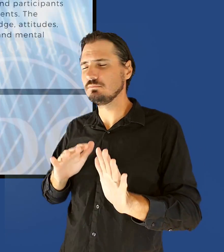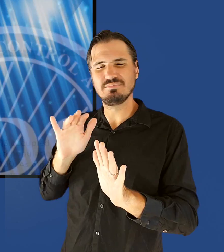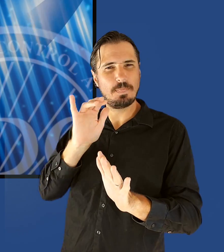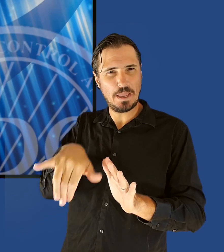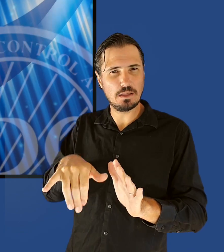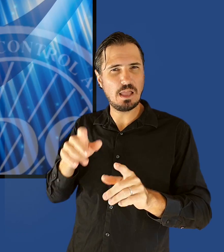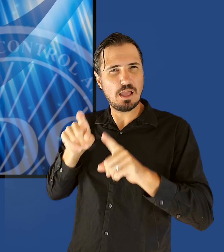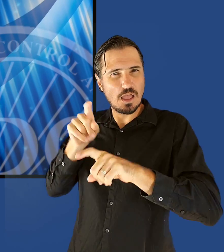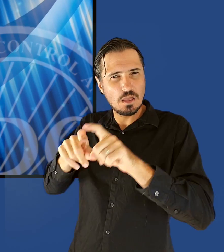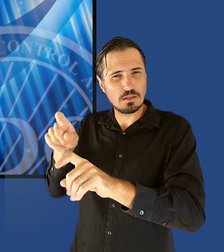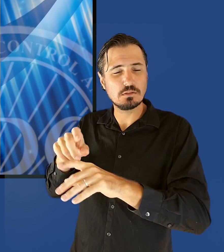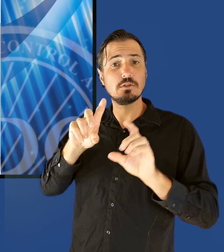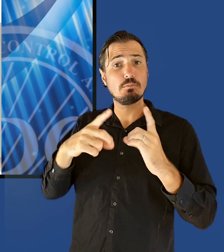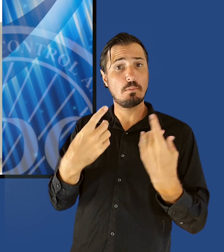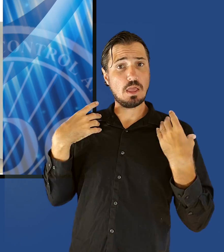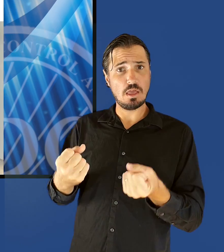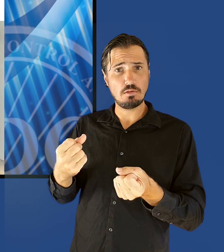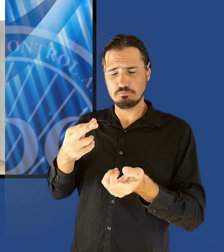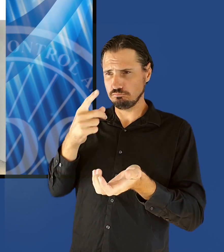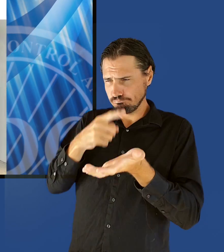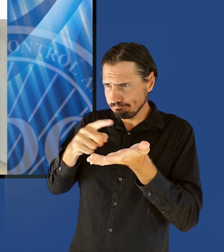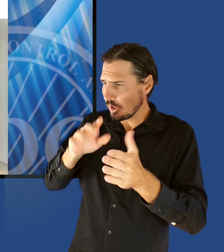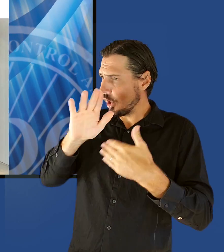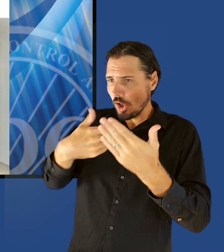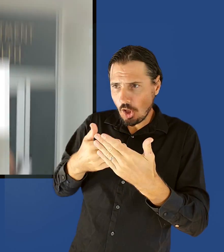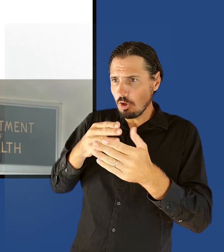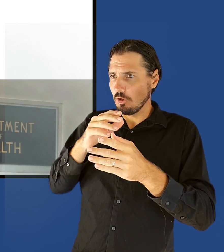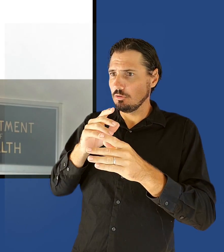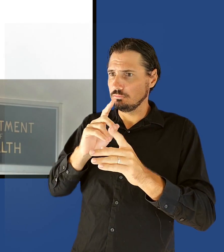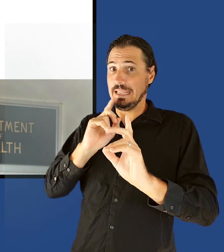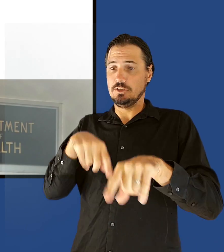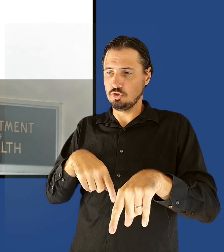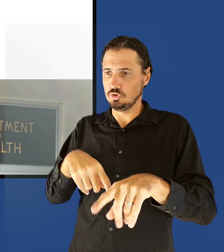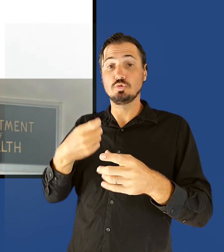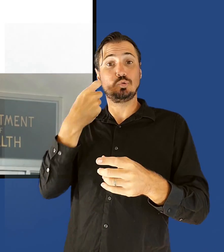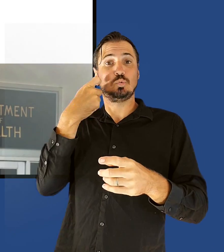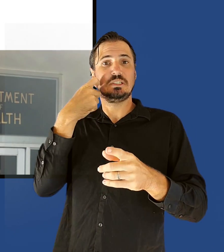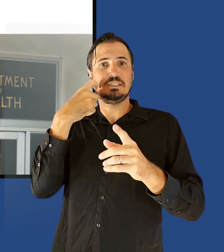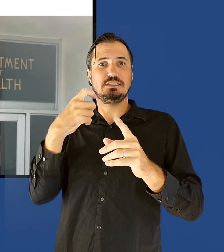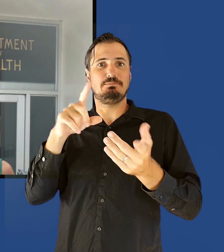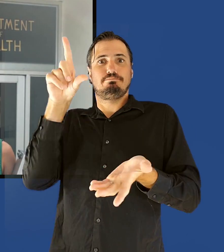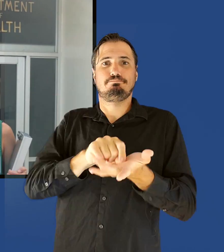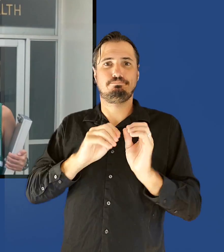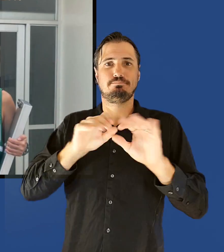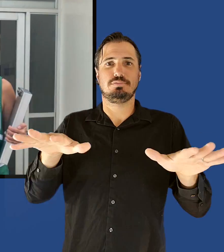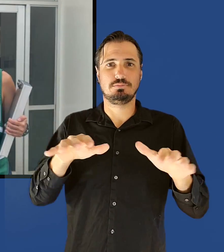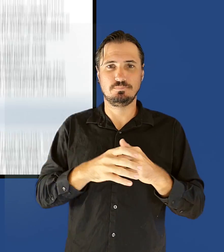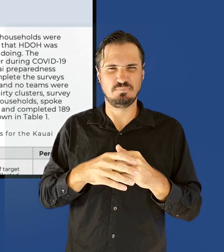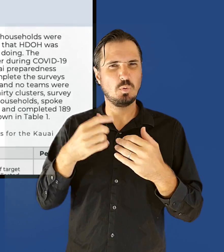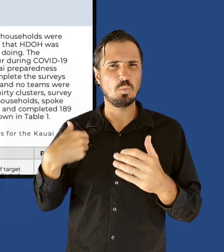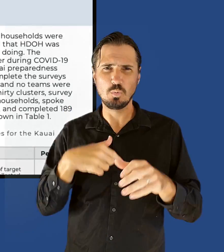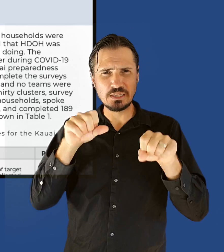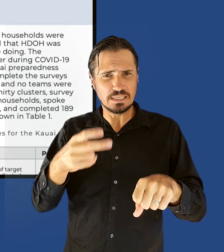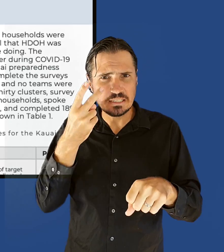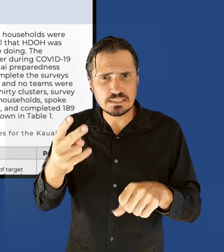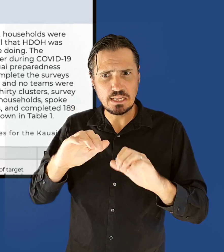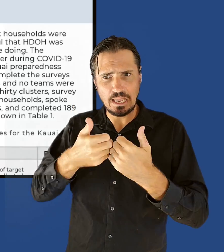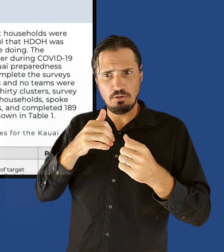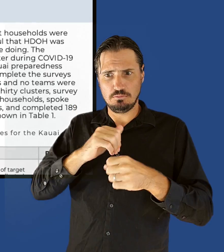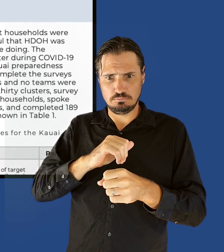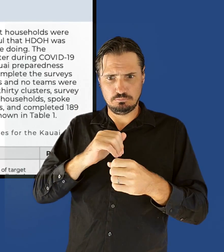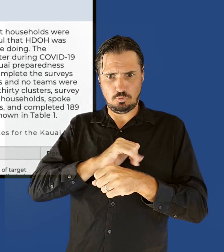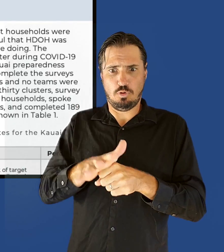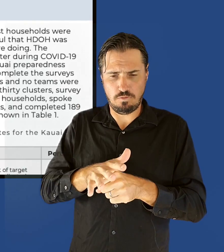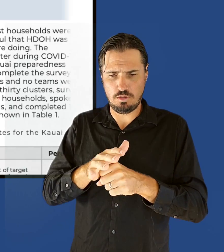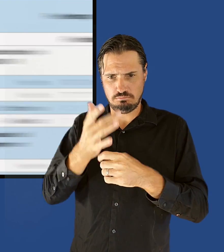DOH reviewed the preliminary results after the survey was conducted, but it has recently published its final report, which shows how seriously this virus has impacted our community.